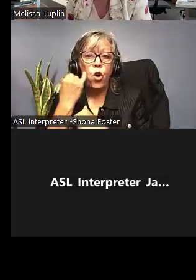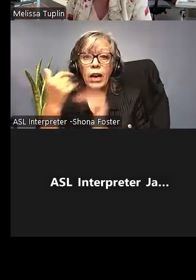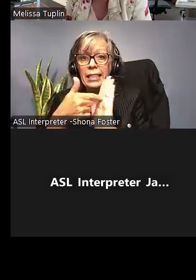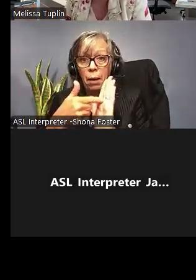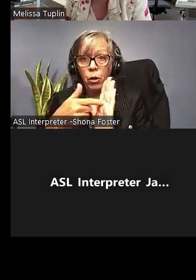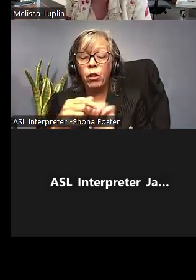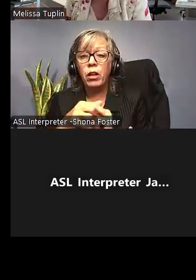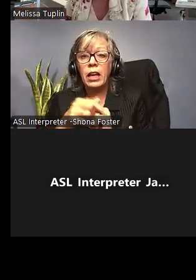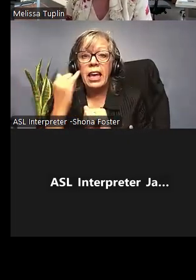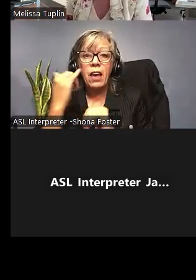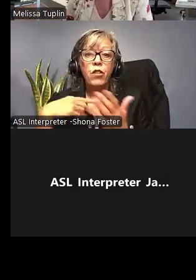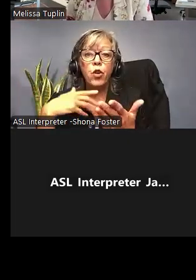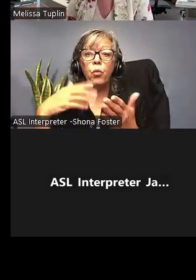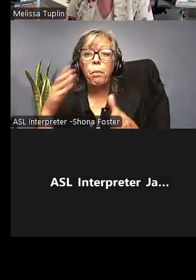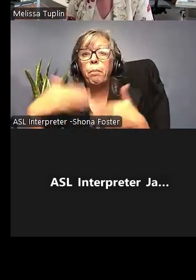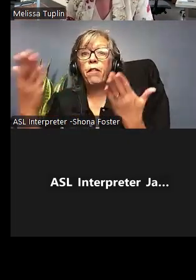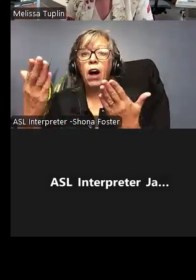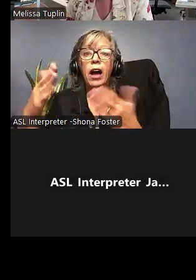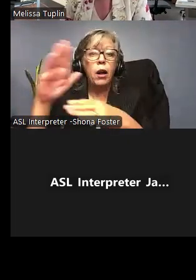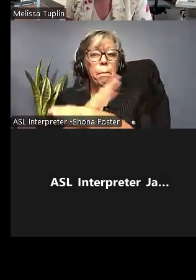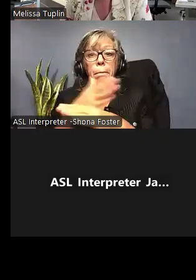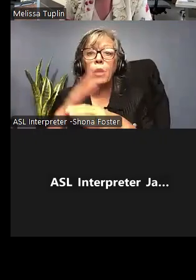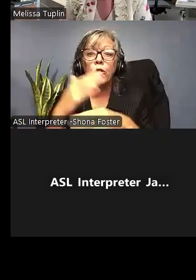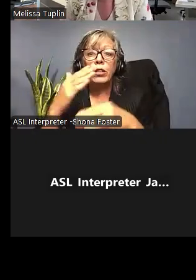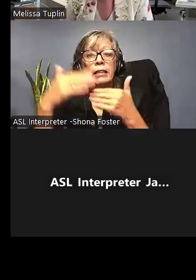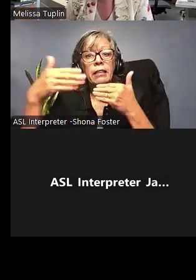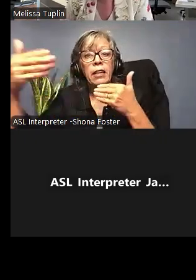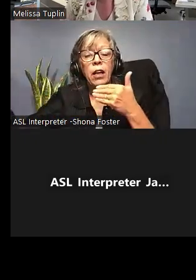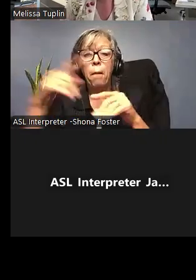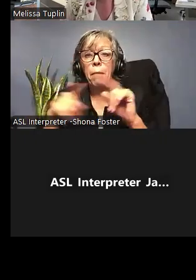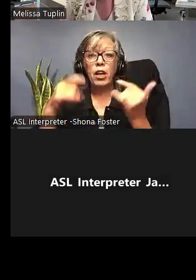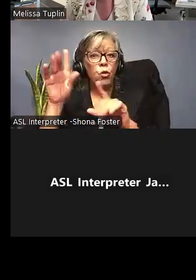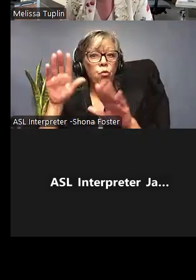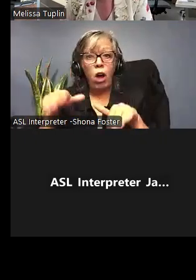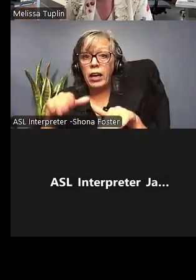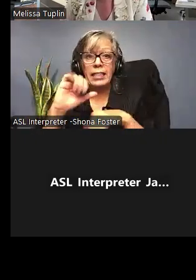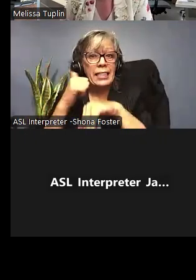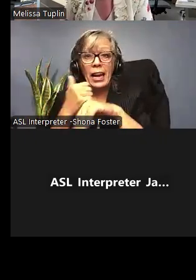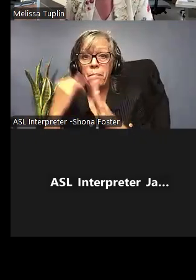a concert series, but you haven't finished programming the artists for that series,